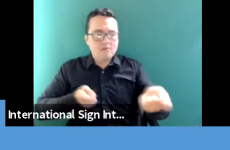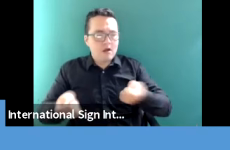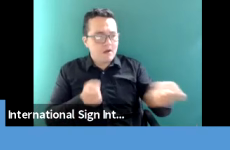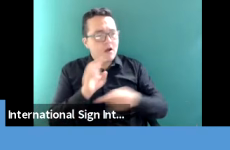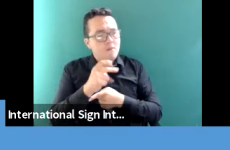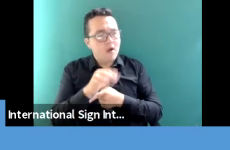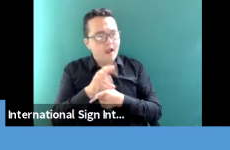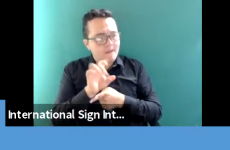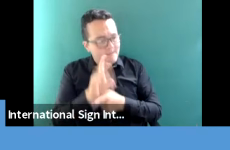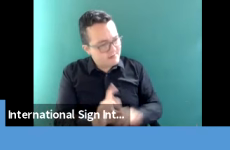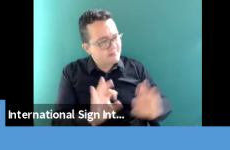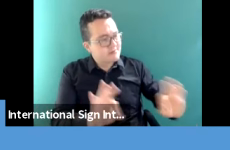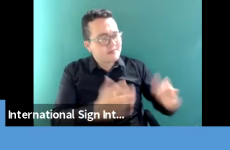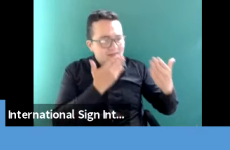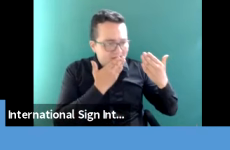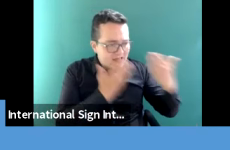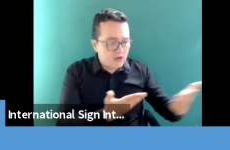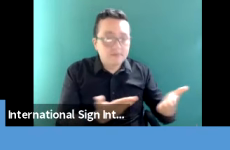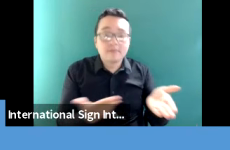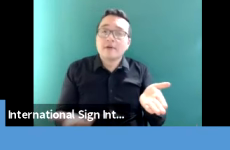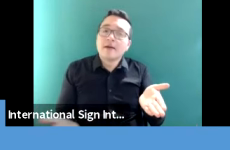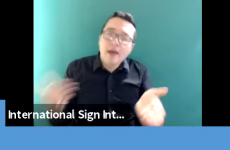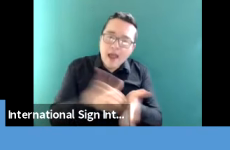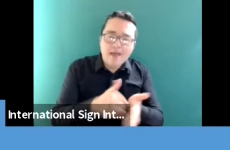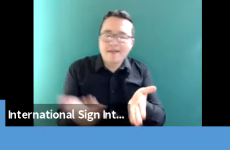I know you cut me off, but I'm happy you did because we are on time. .